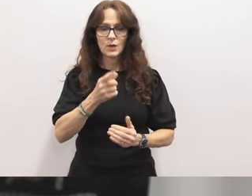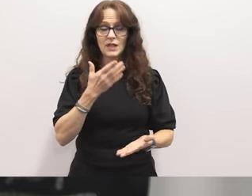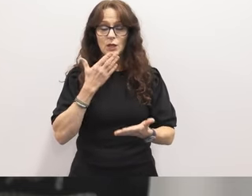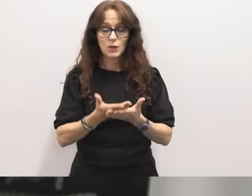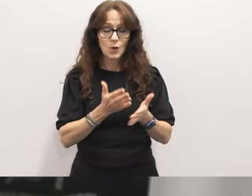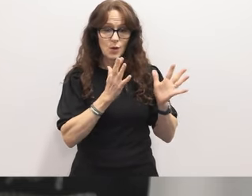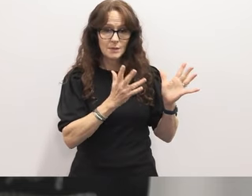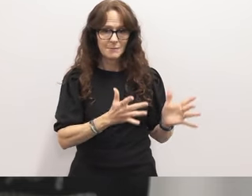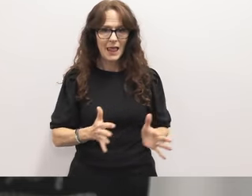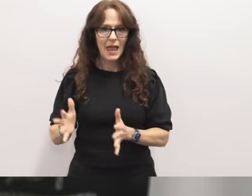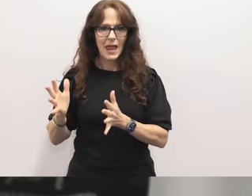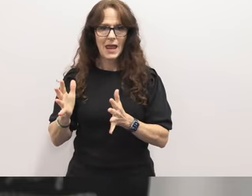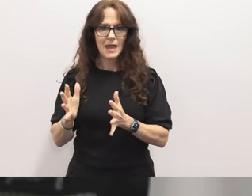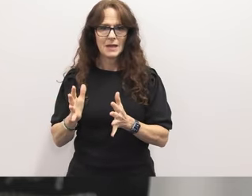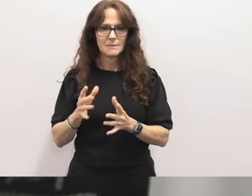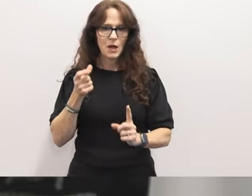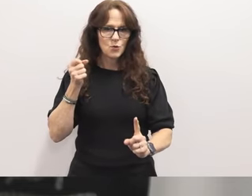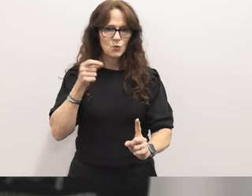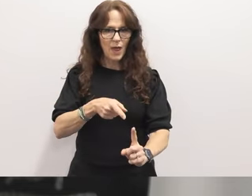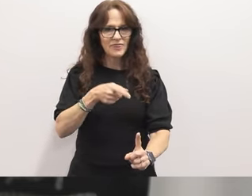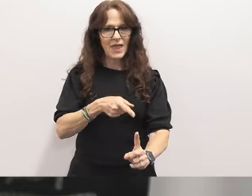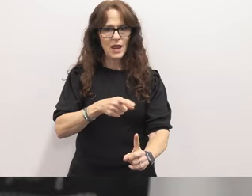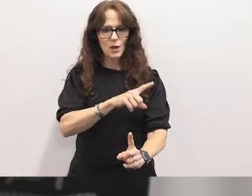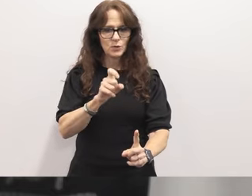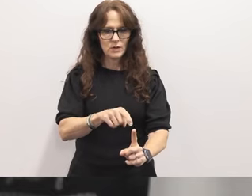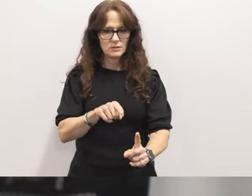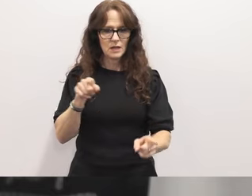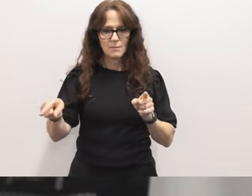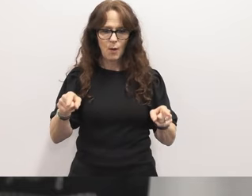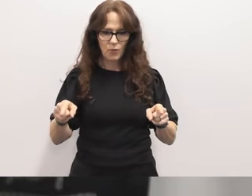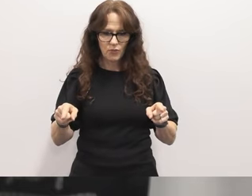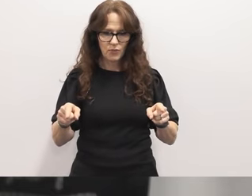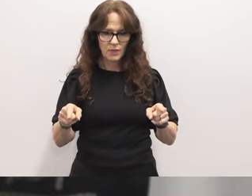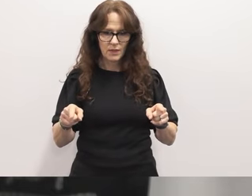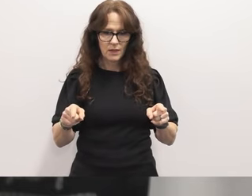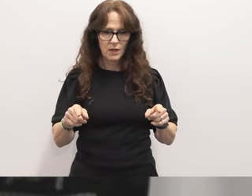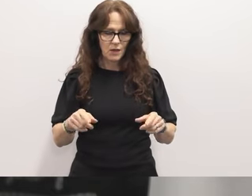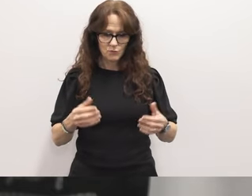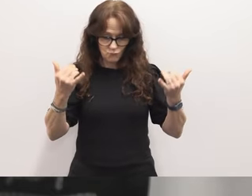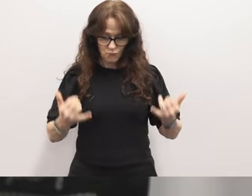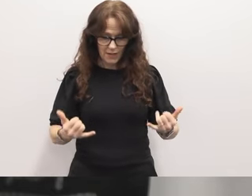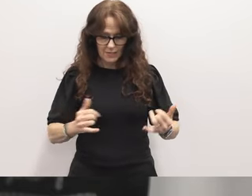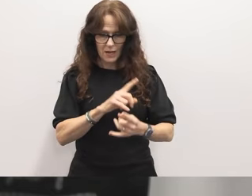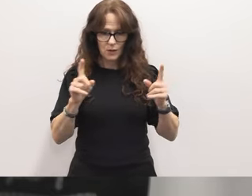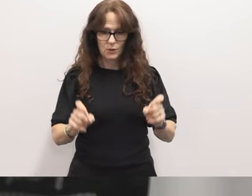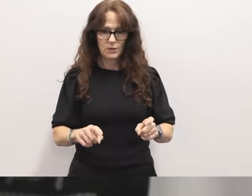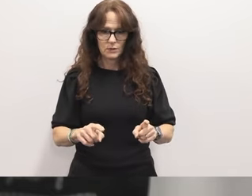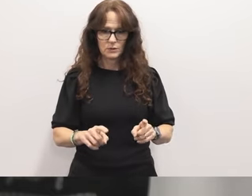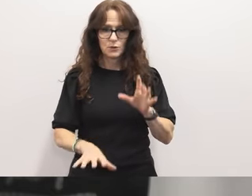but we were asking right there questions in both subjects. So right there questions are questions you can find in the book.